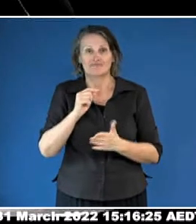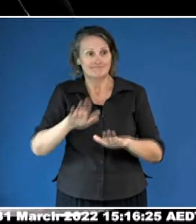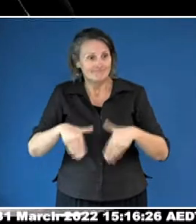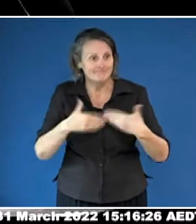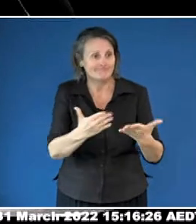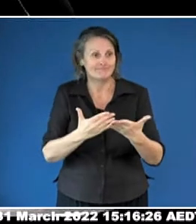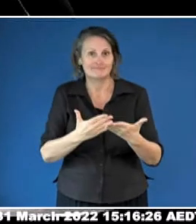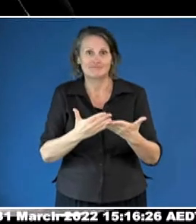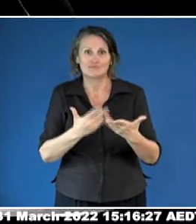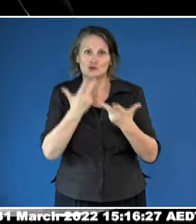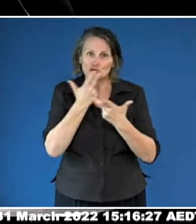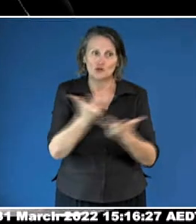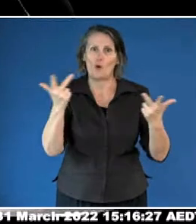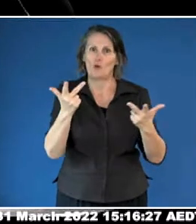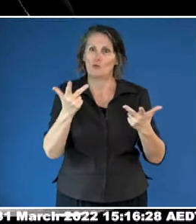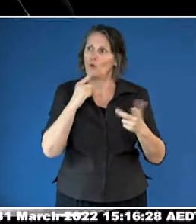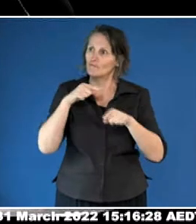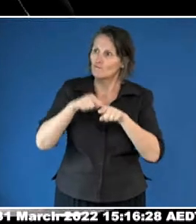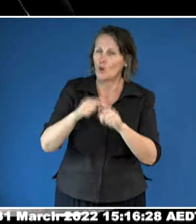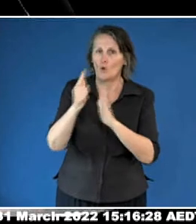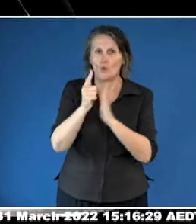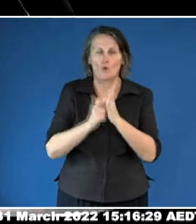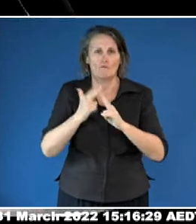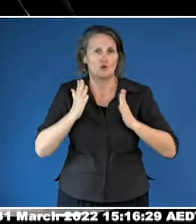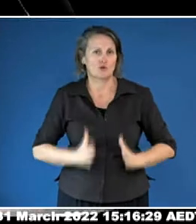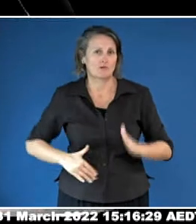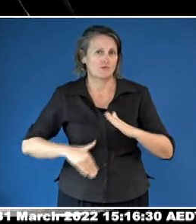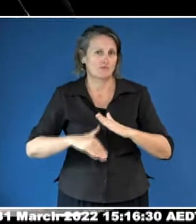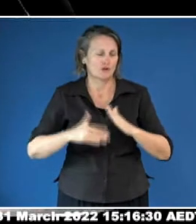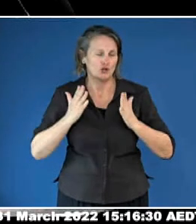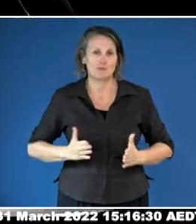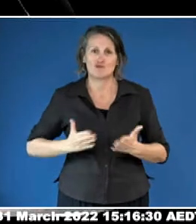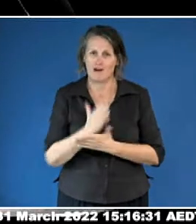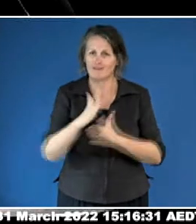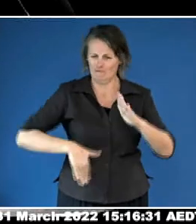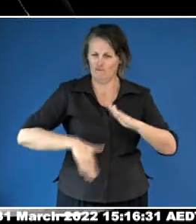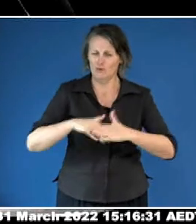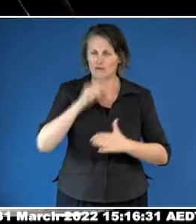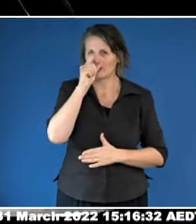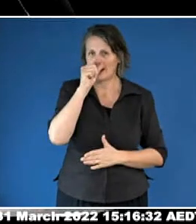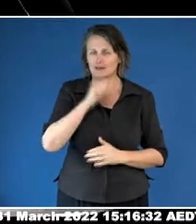So I think it's, you know, we - just quickly - we want to see repeal of laws.